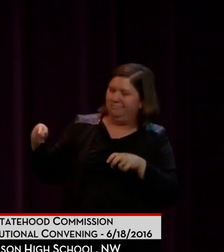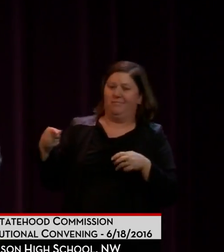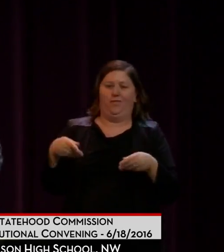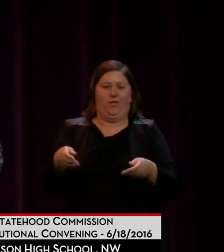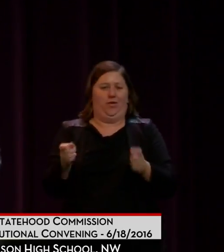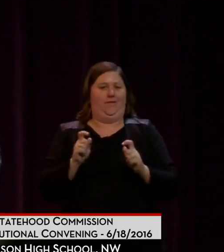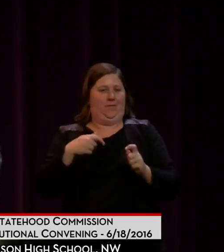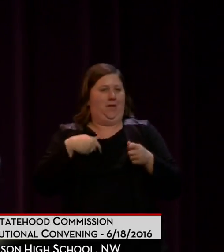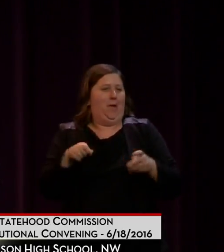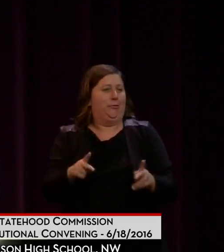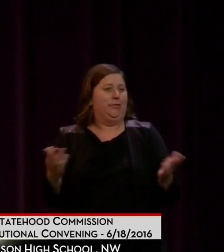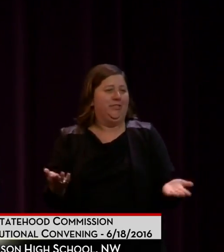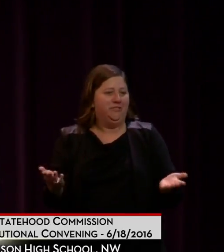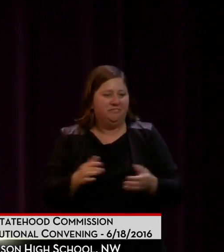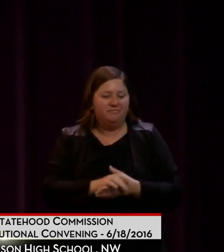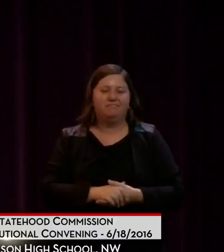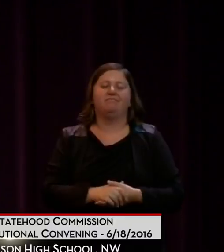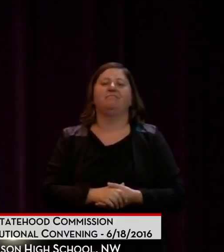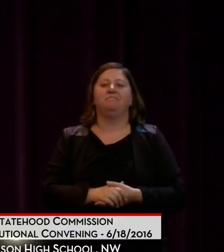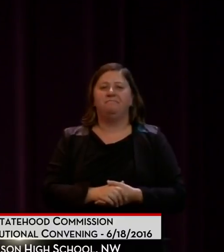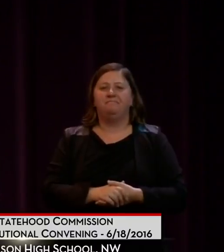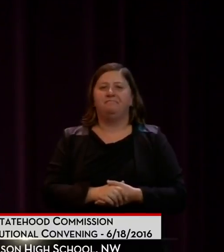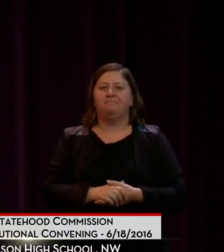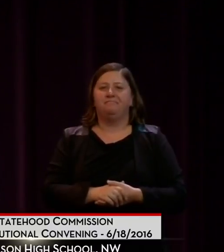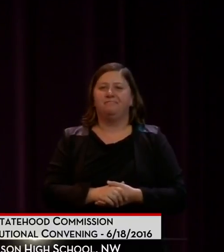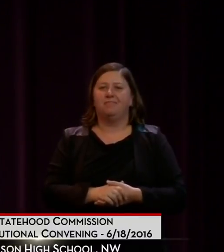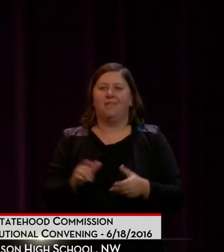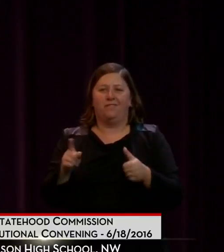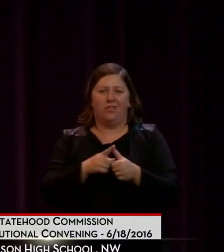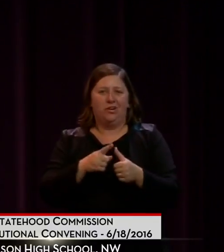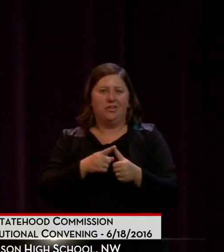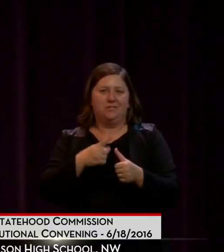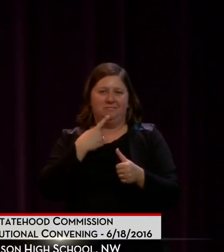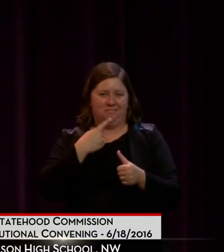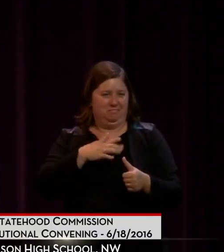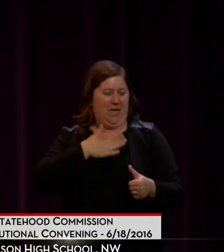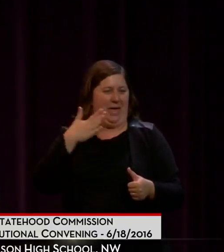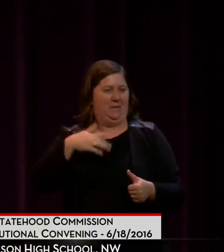I JUST WANT TO SAY THAT I'M HAPPY TO BE HERE AS A LIFELONG